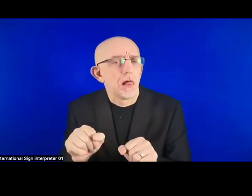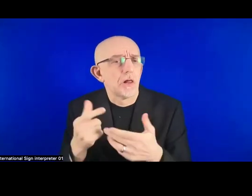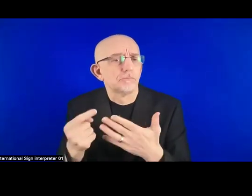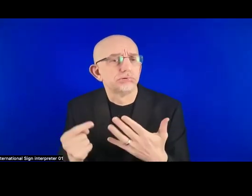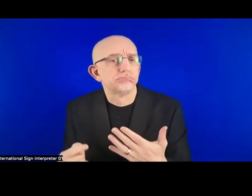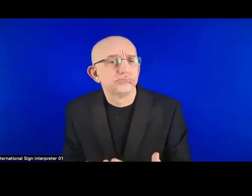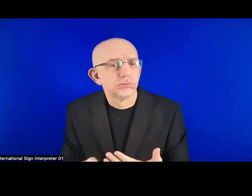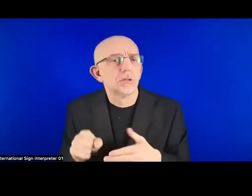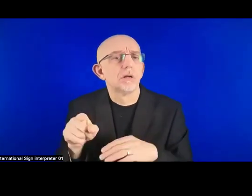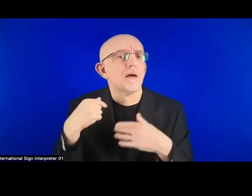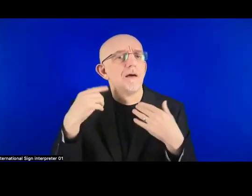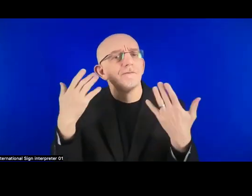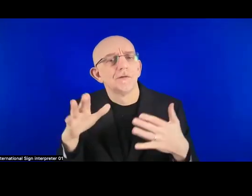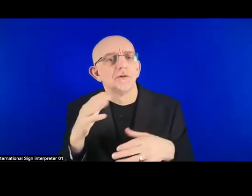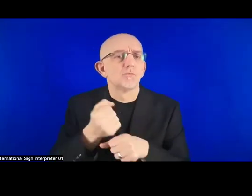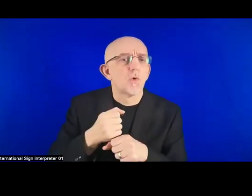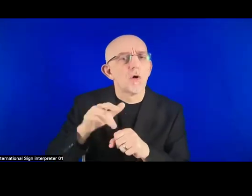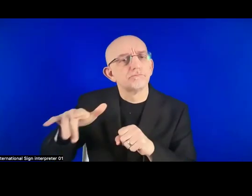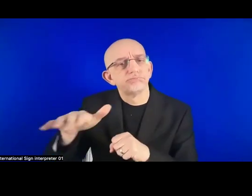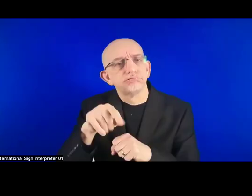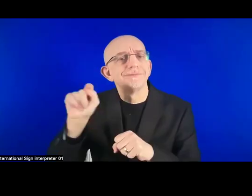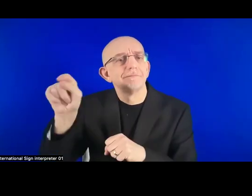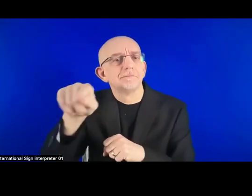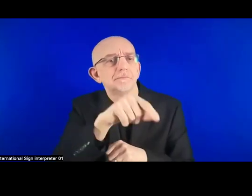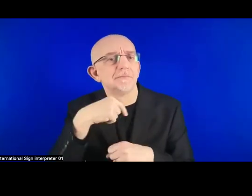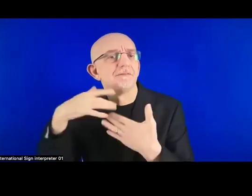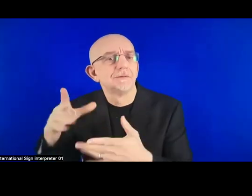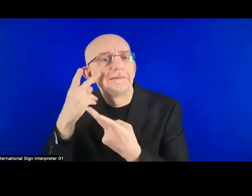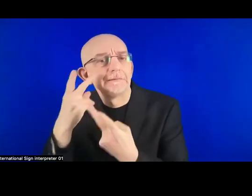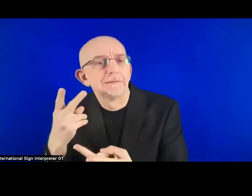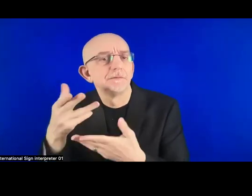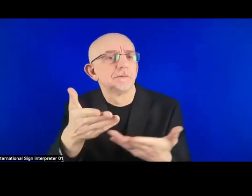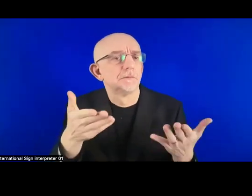that they would use to complete the fieldwork. Also what potential secondment